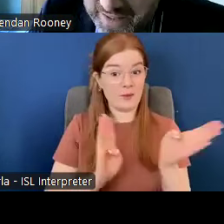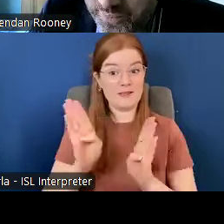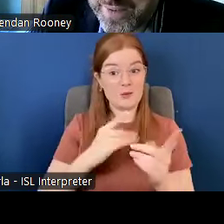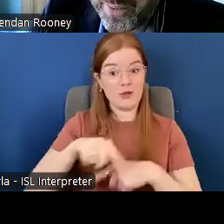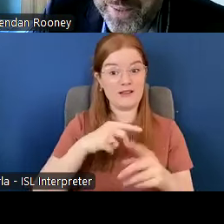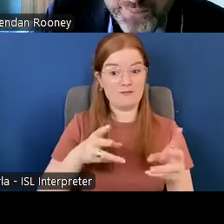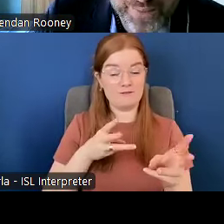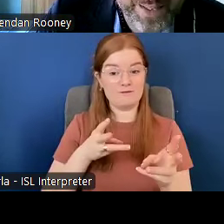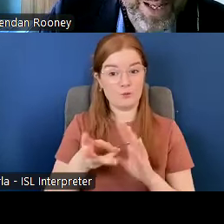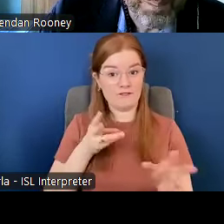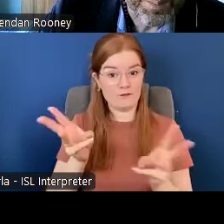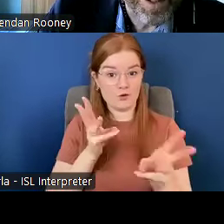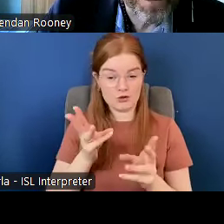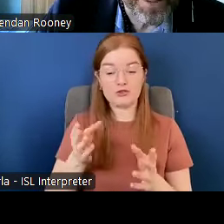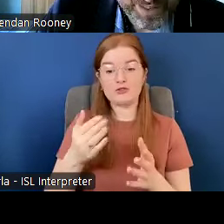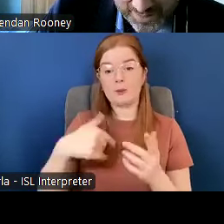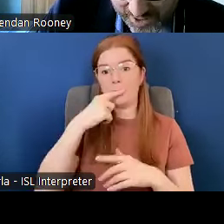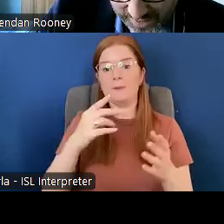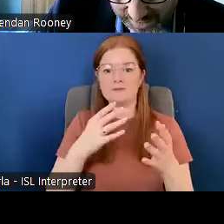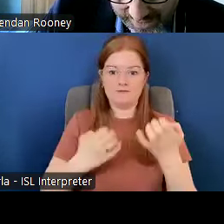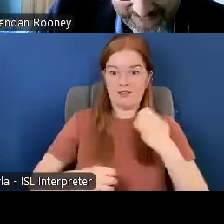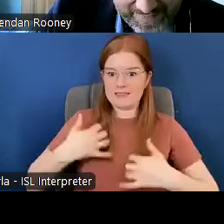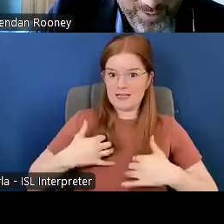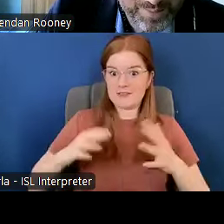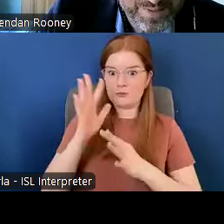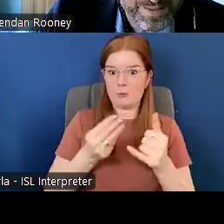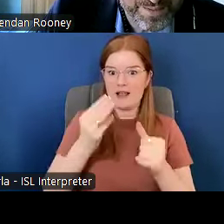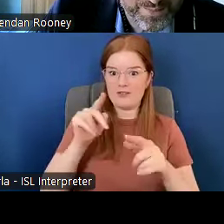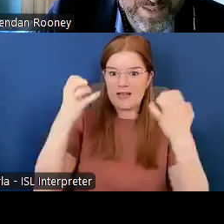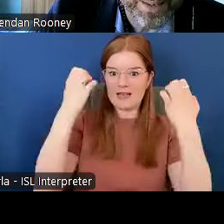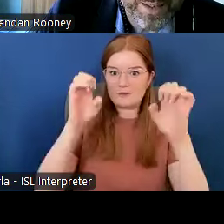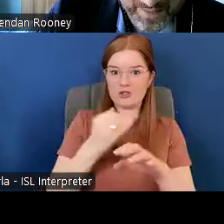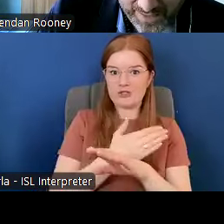exciting one too, as we prepare for the exhibition that opens on Wednesday night and